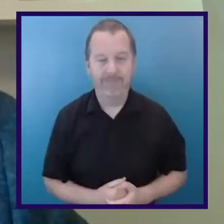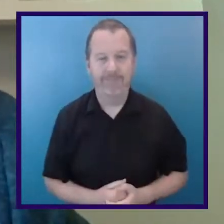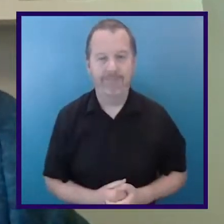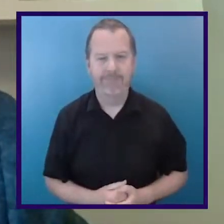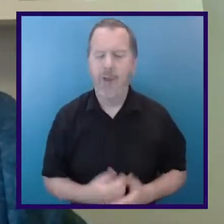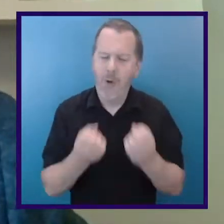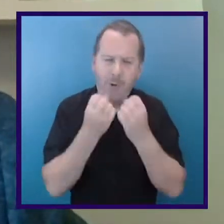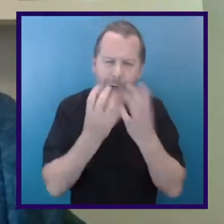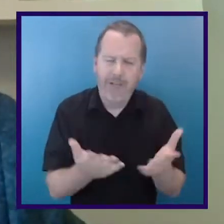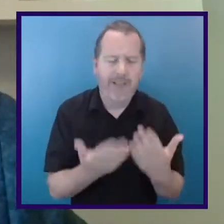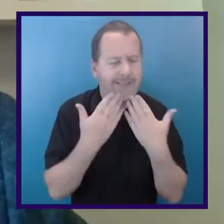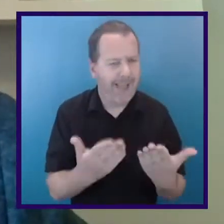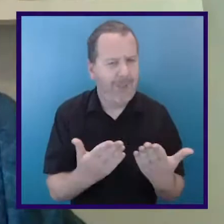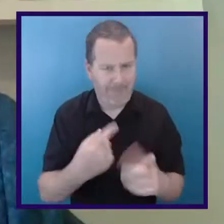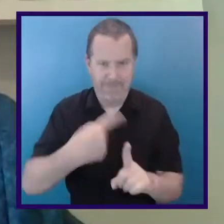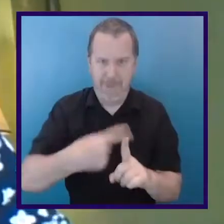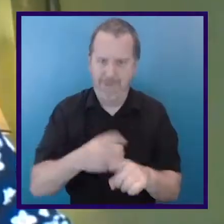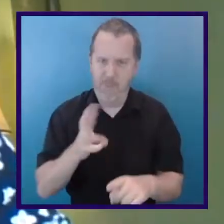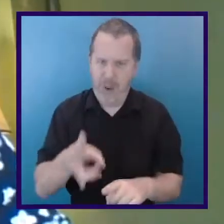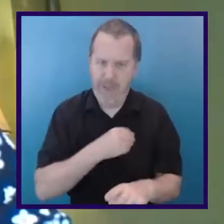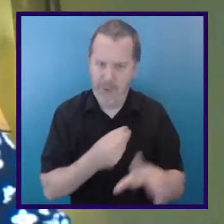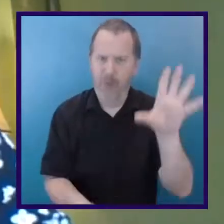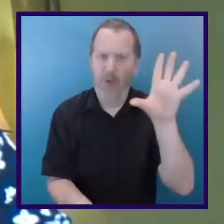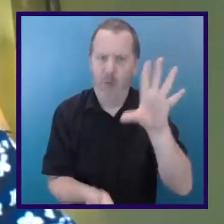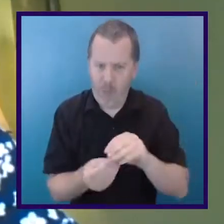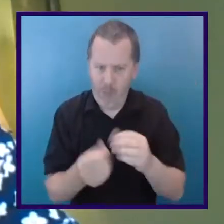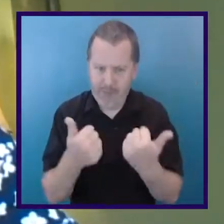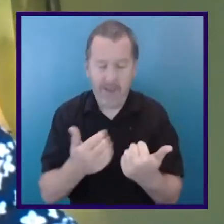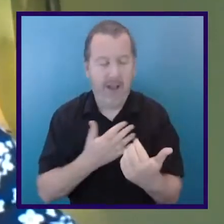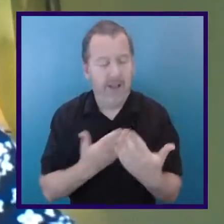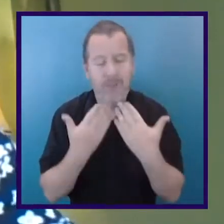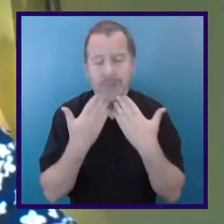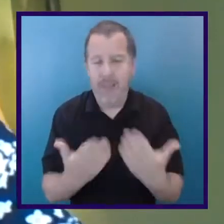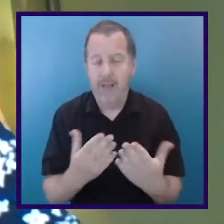Lovely, thank you very much at the very positive note on which to end.